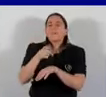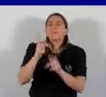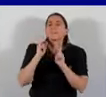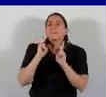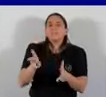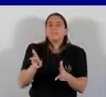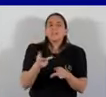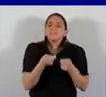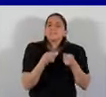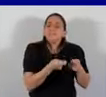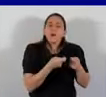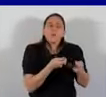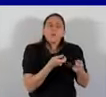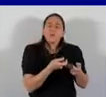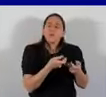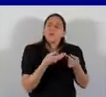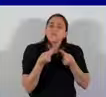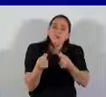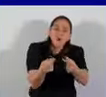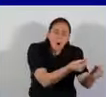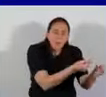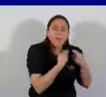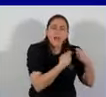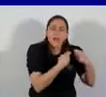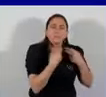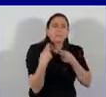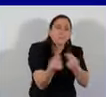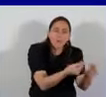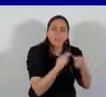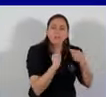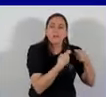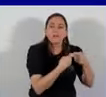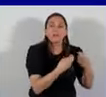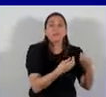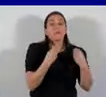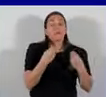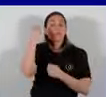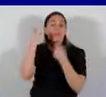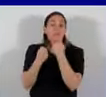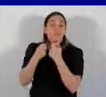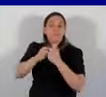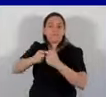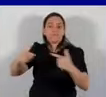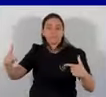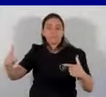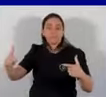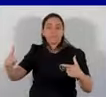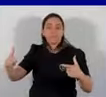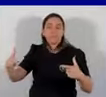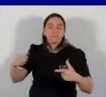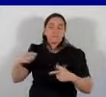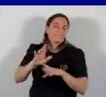Like the previous ones or the populace Said that they basically wanted to stimulate consumption